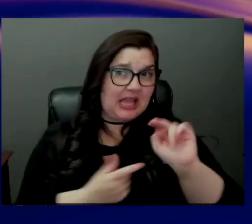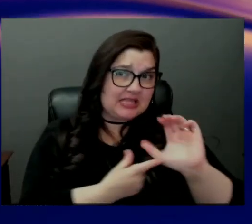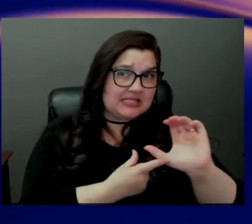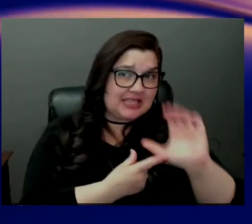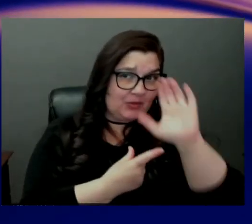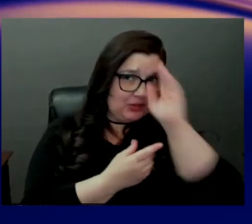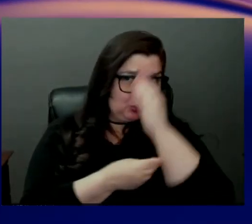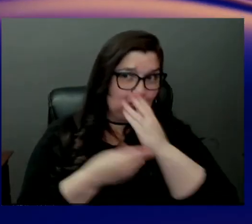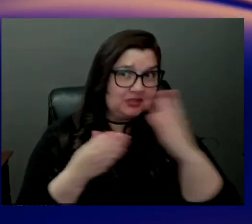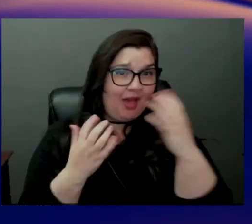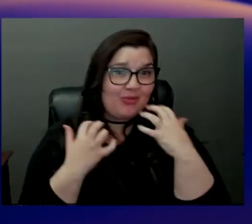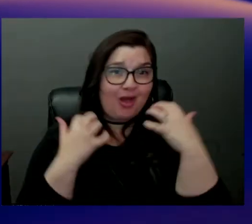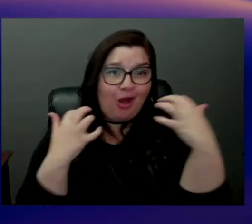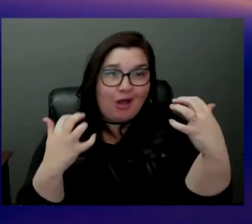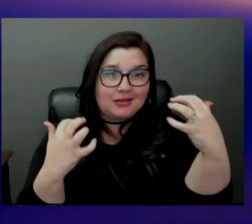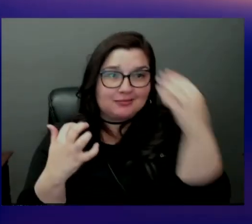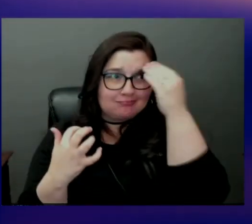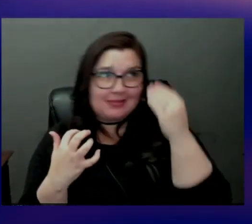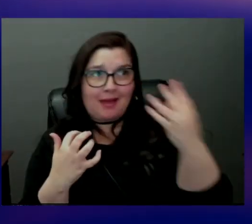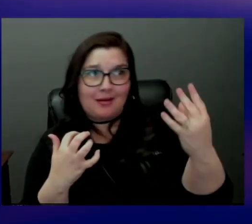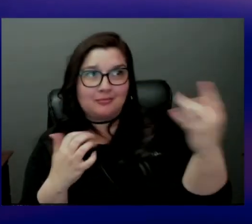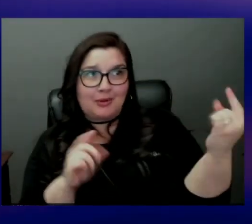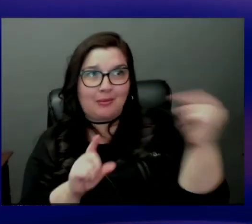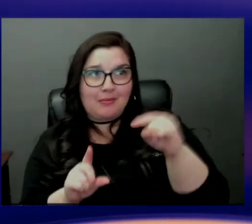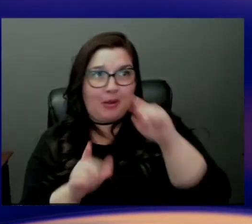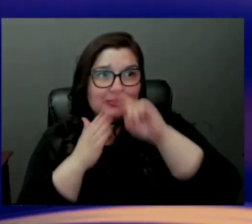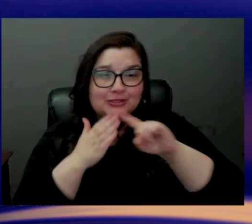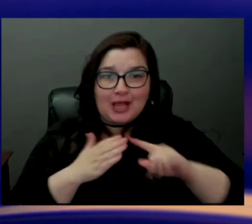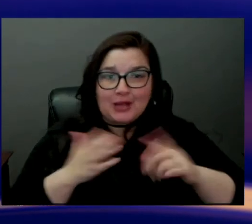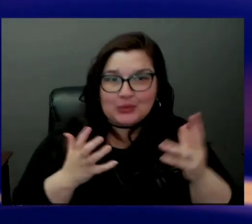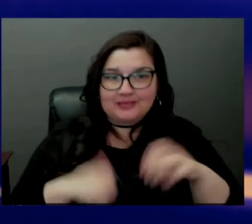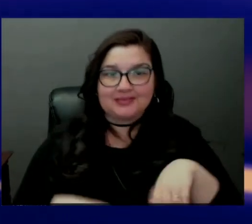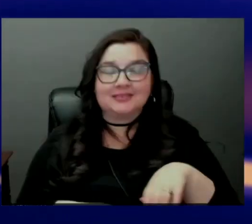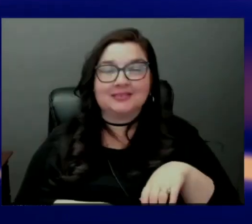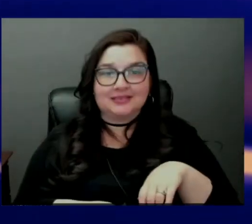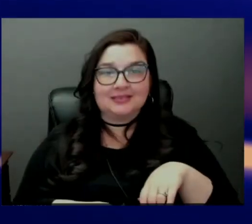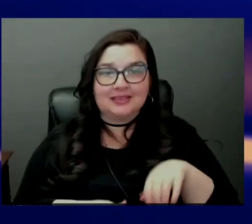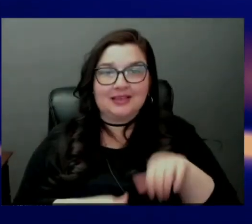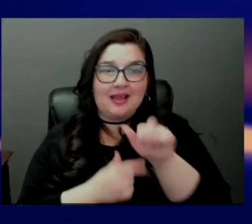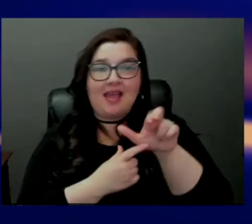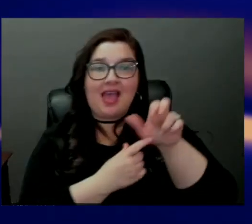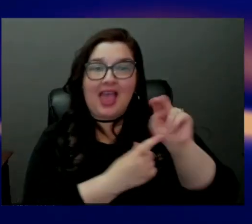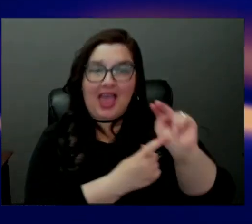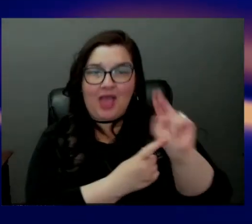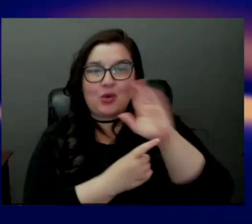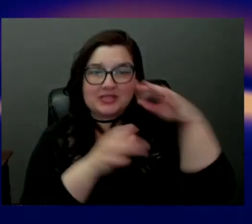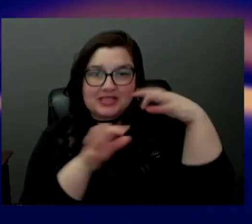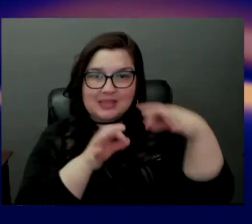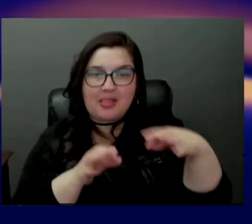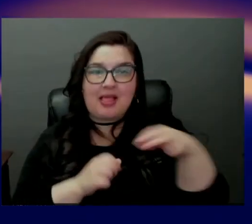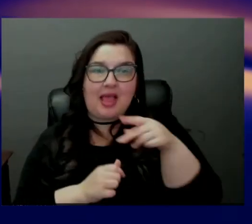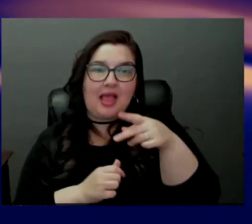That they should check out. We've got Aaron coming up later to talk to us about power hour. - Oh, yeah.